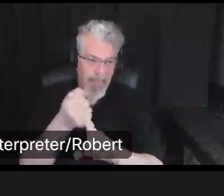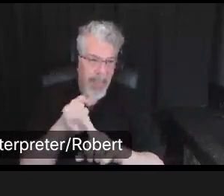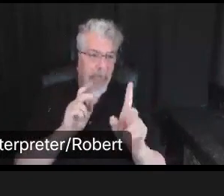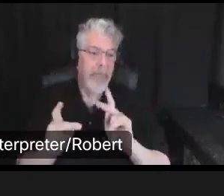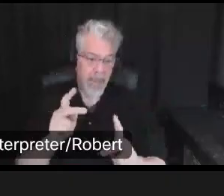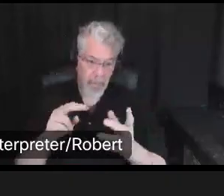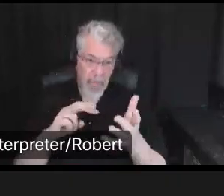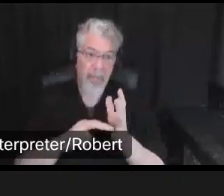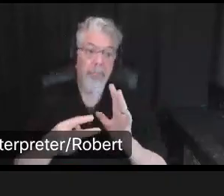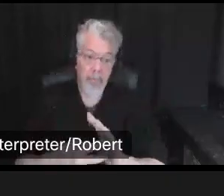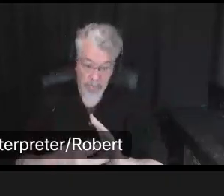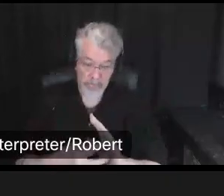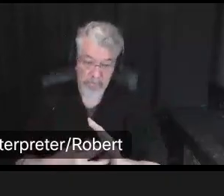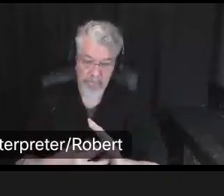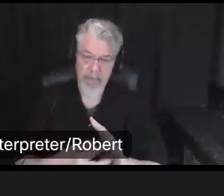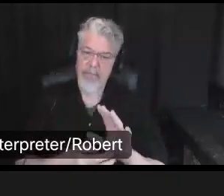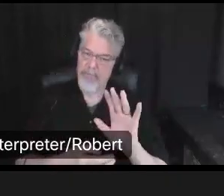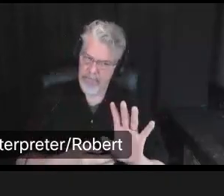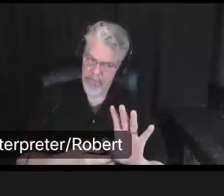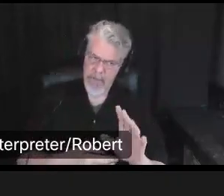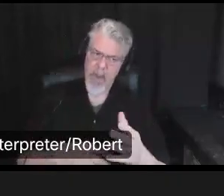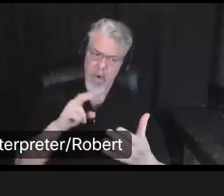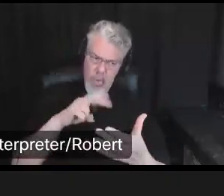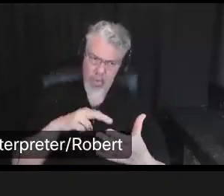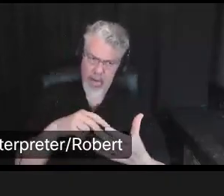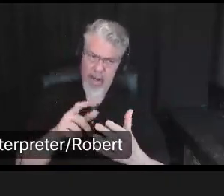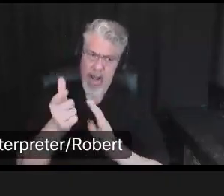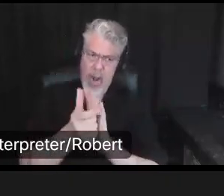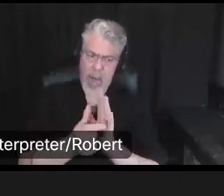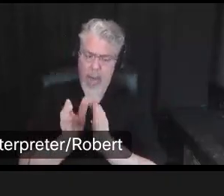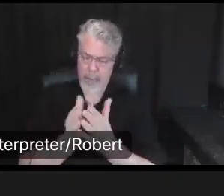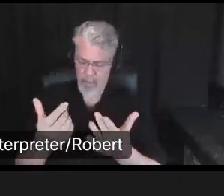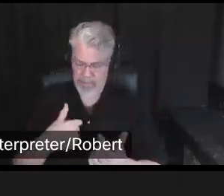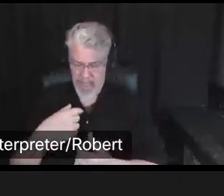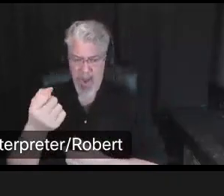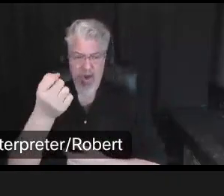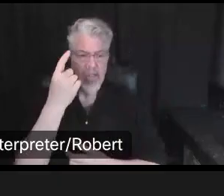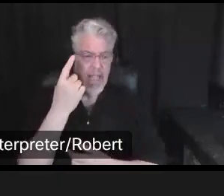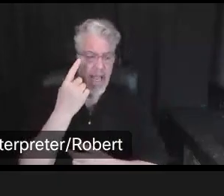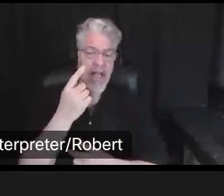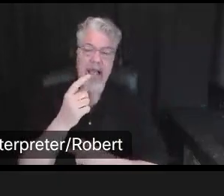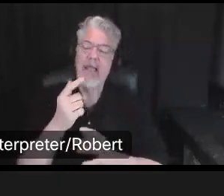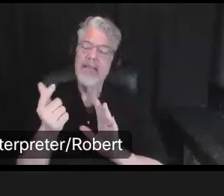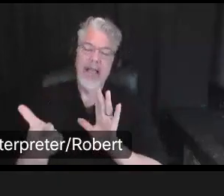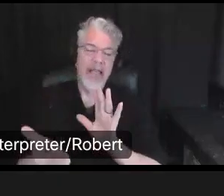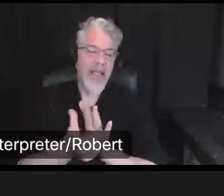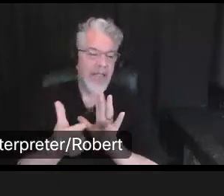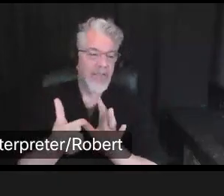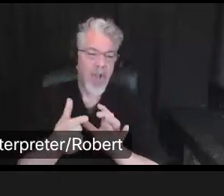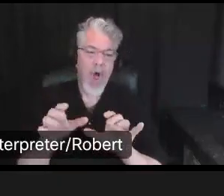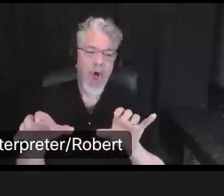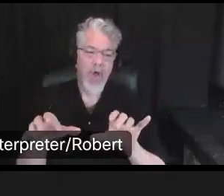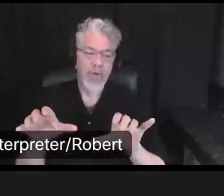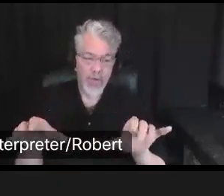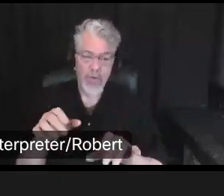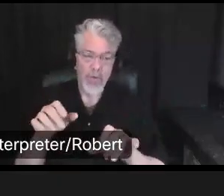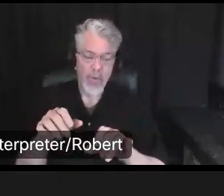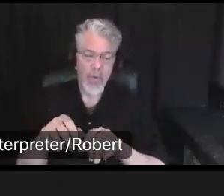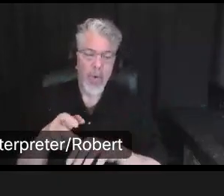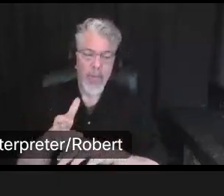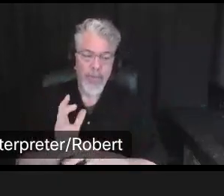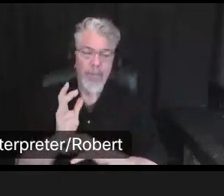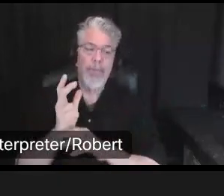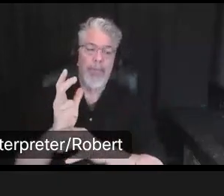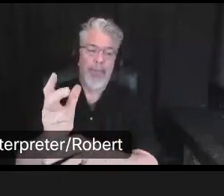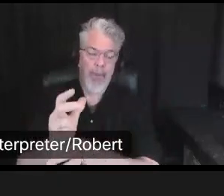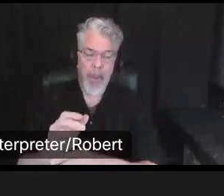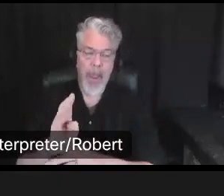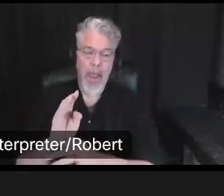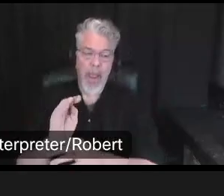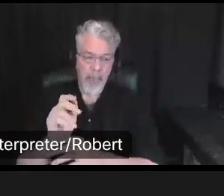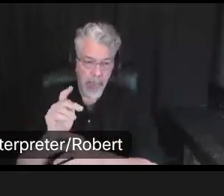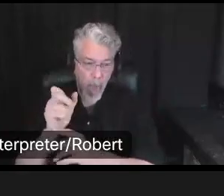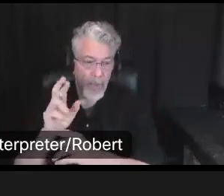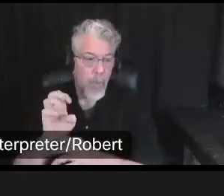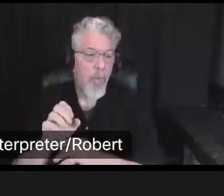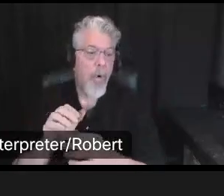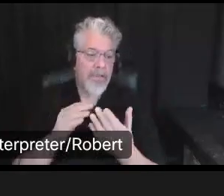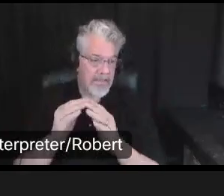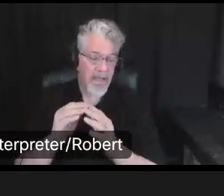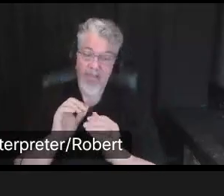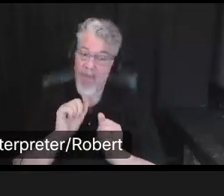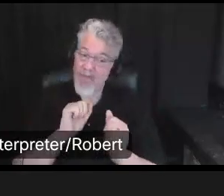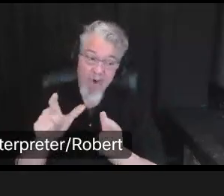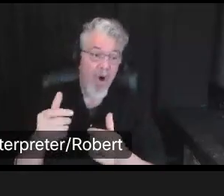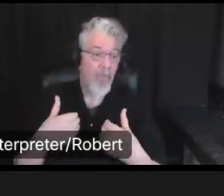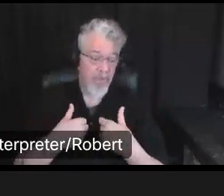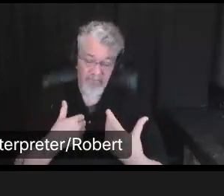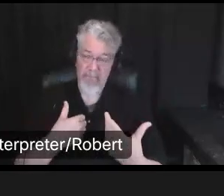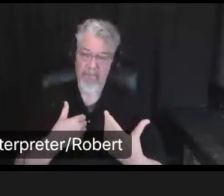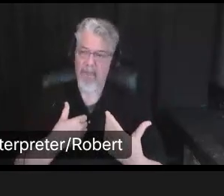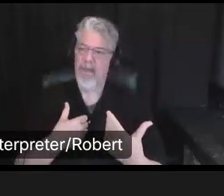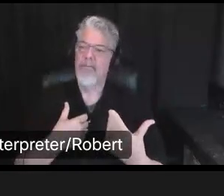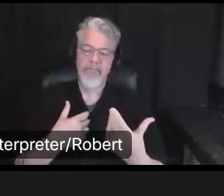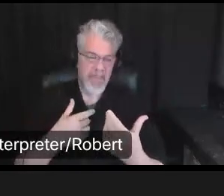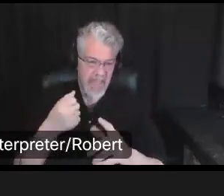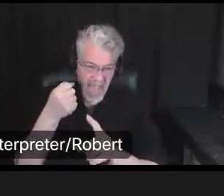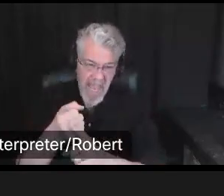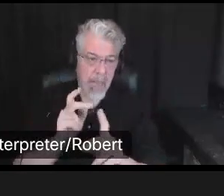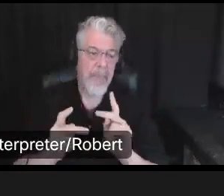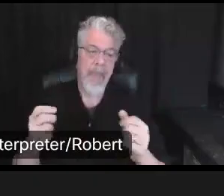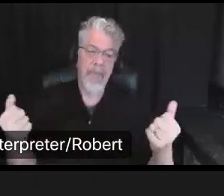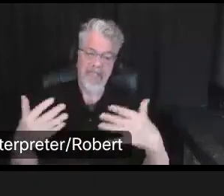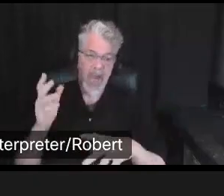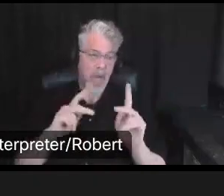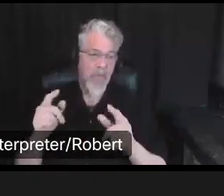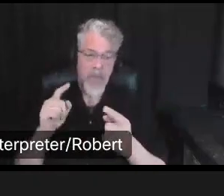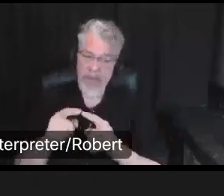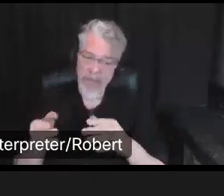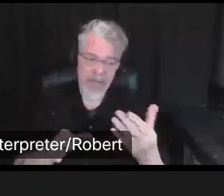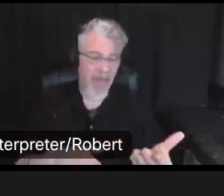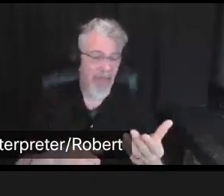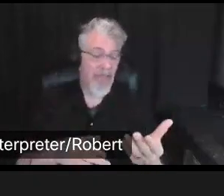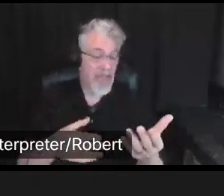Now, reading some law books, I understand it's against the law of to do Willies in Baltimore City, and that's all we got. They hit people, they scared people to death, so today.